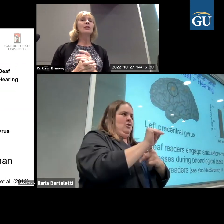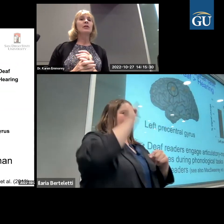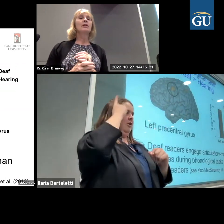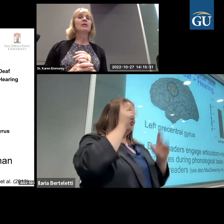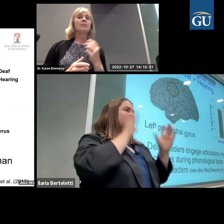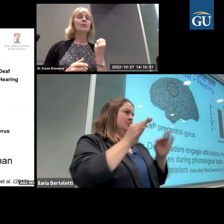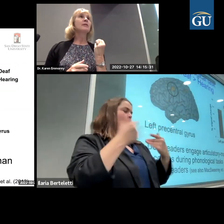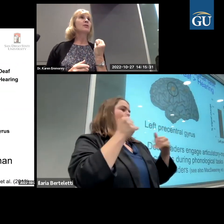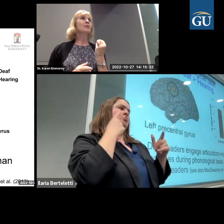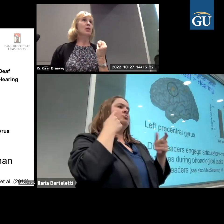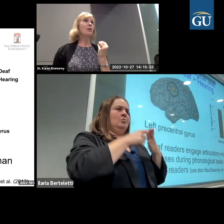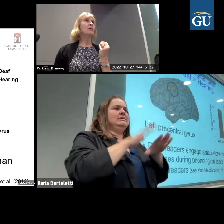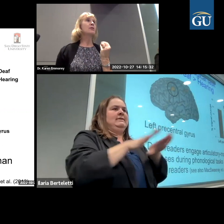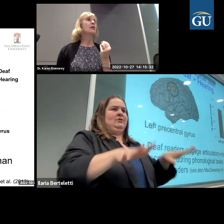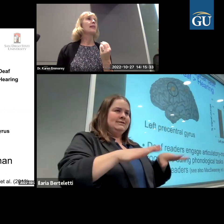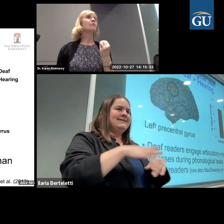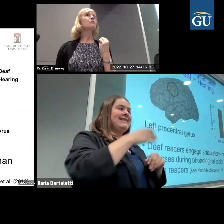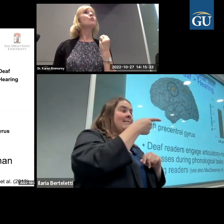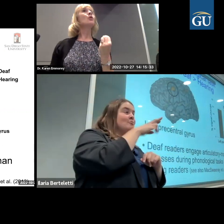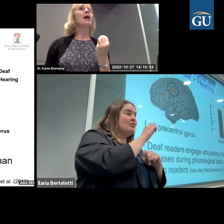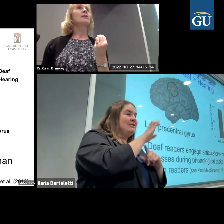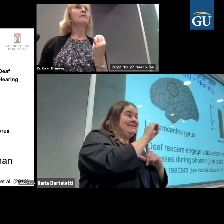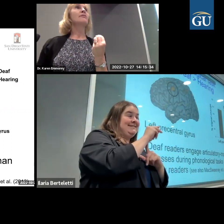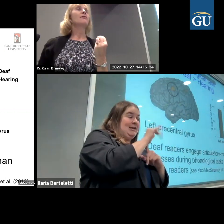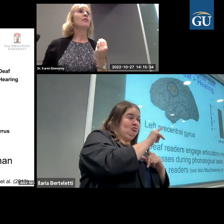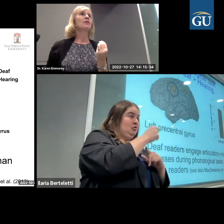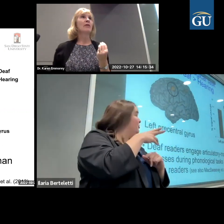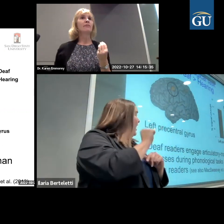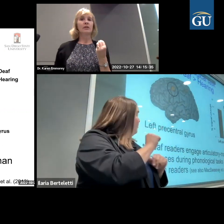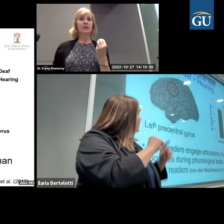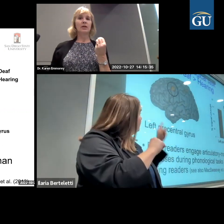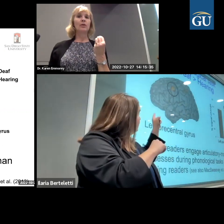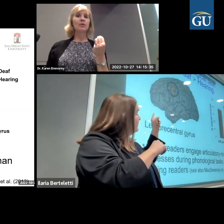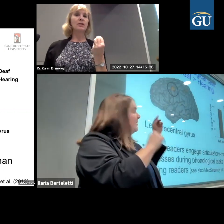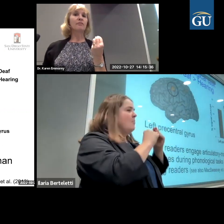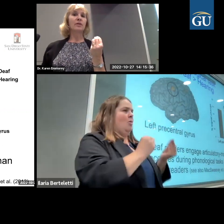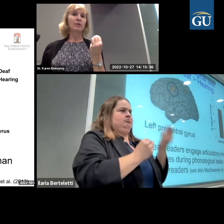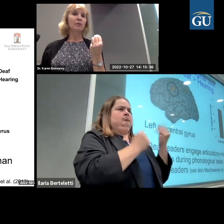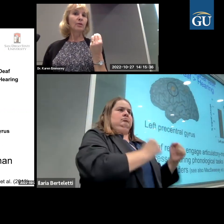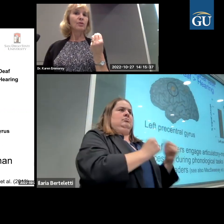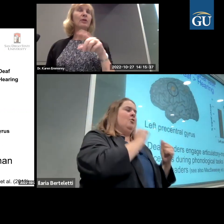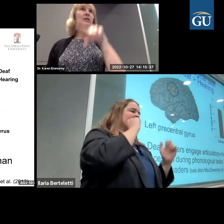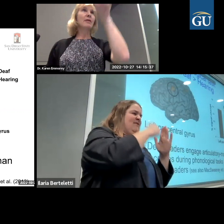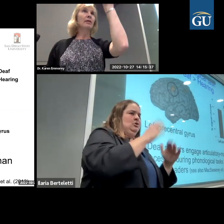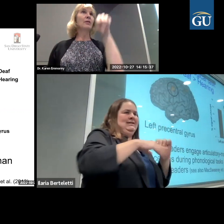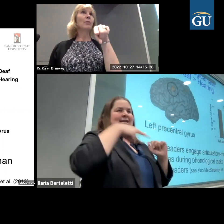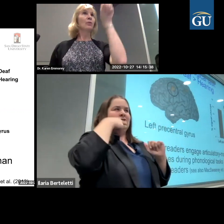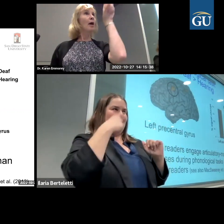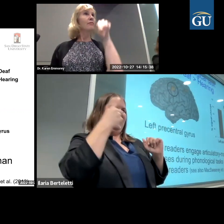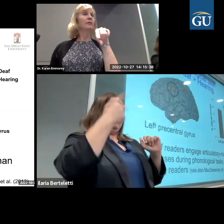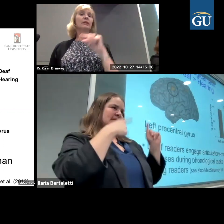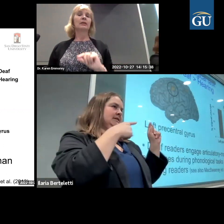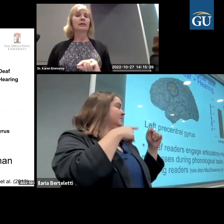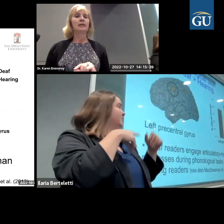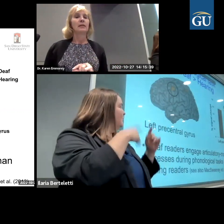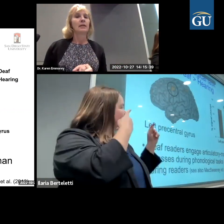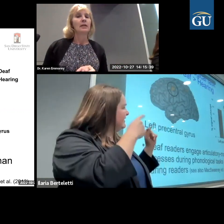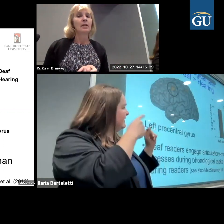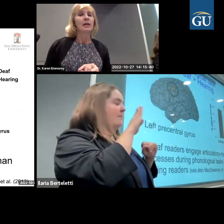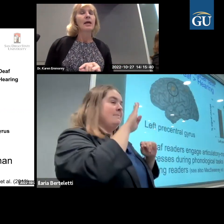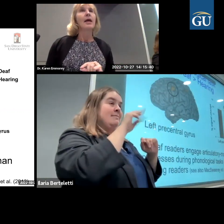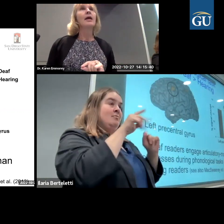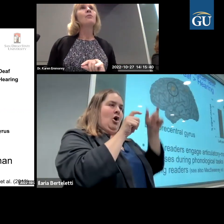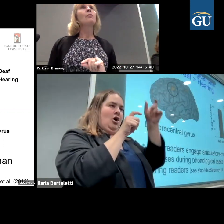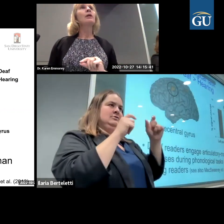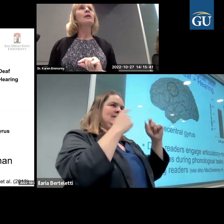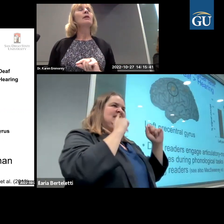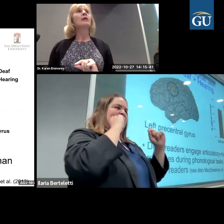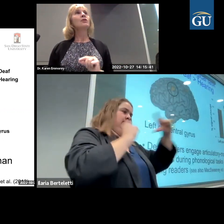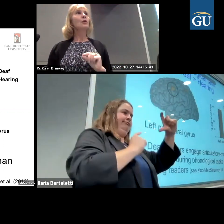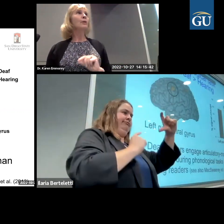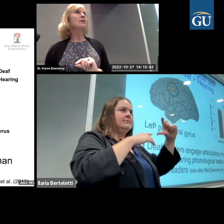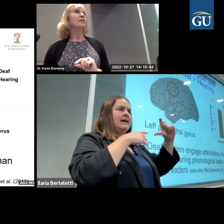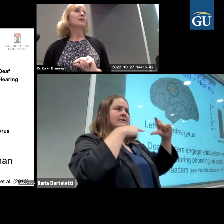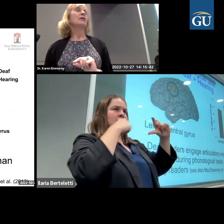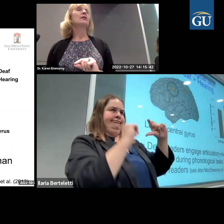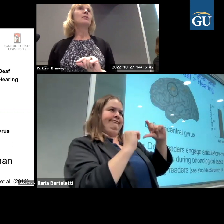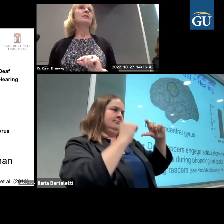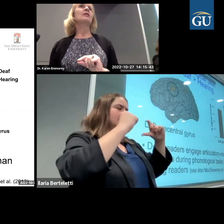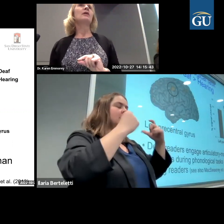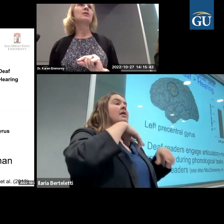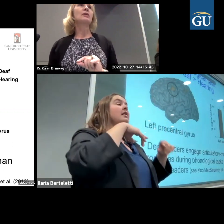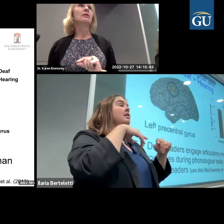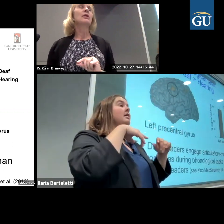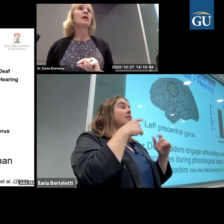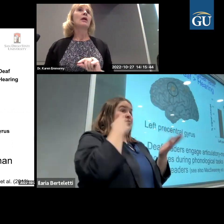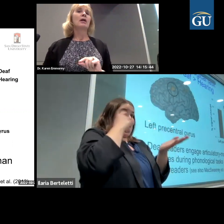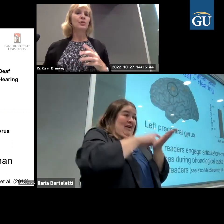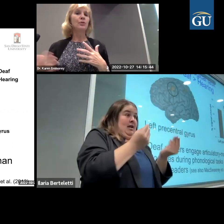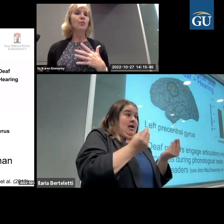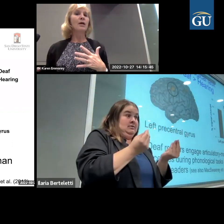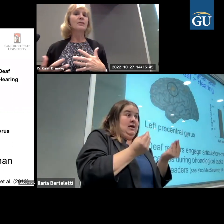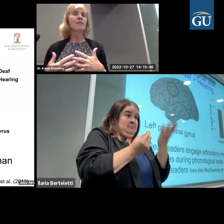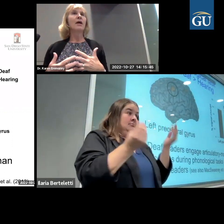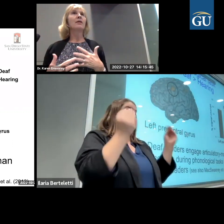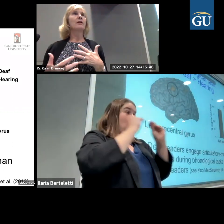and what we interpreted this increased activation uh to was that deaf readers maybe using um articulatory motor processes while they're making that decision about one or two syllables more than the hearing leaders.